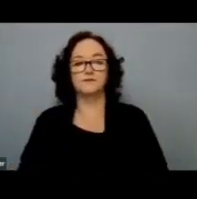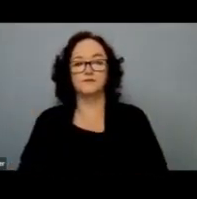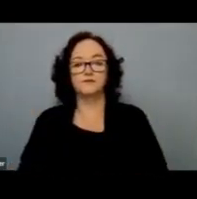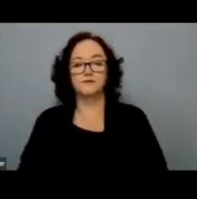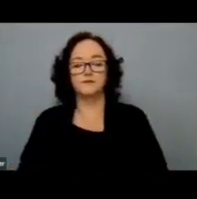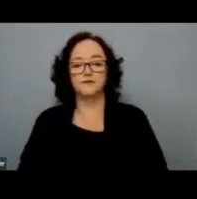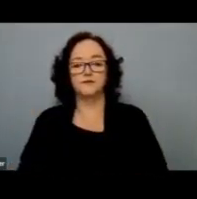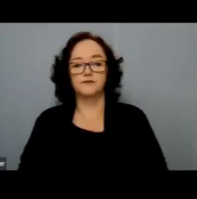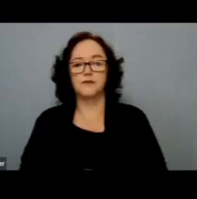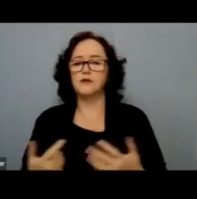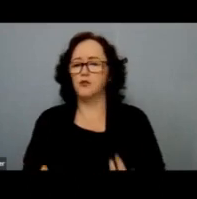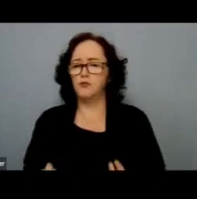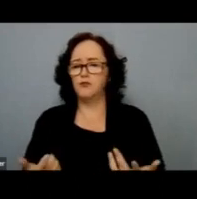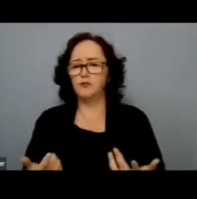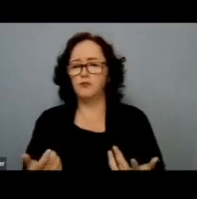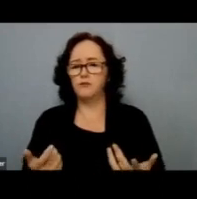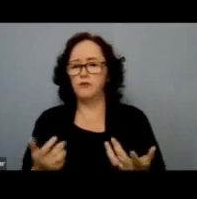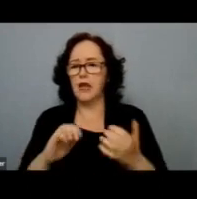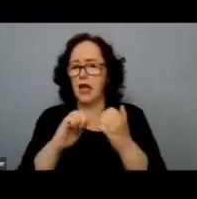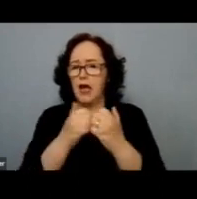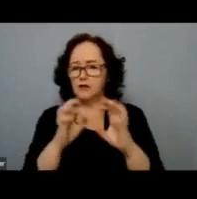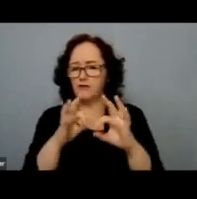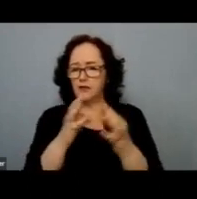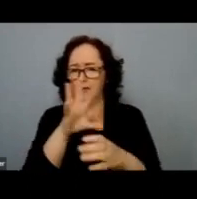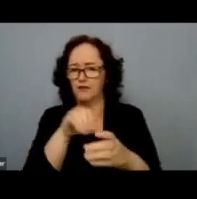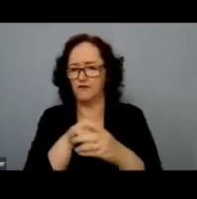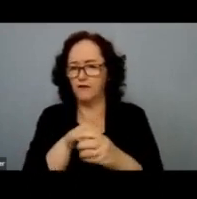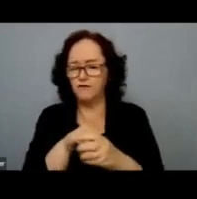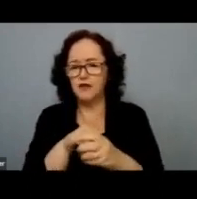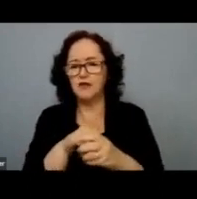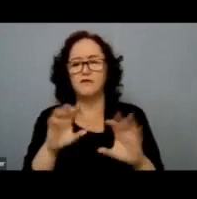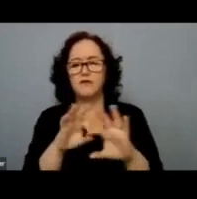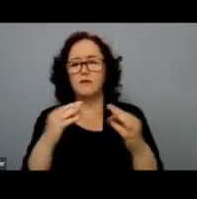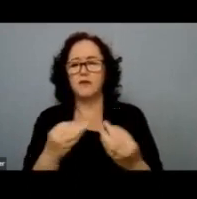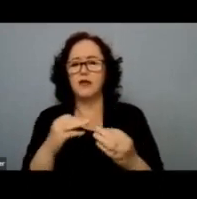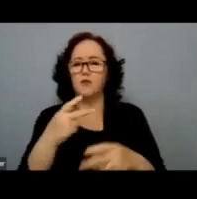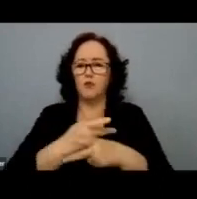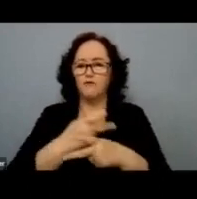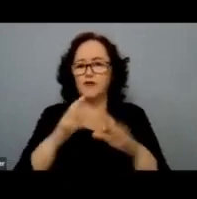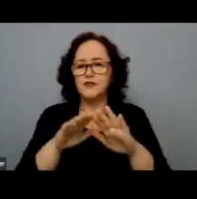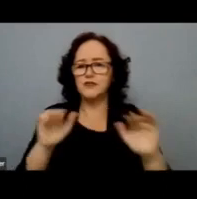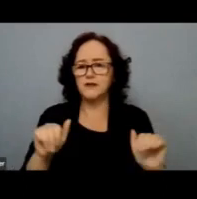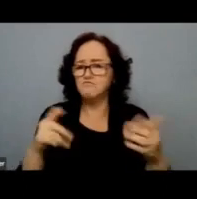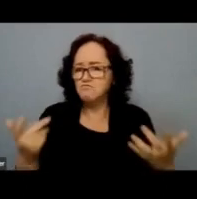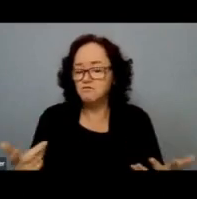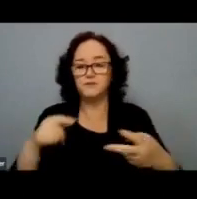does someone how does a family become involved with the child welfare system? Well, it's basically one of two ways. Either they reach out on their